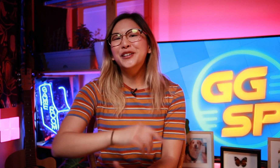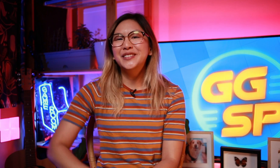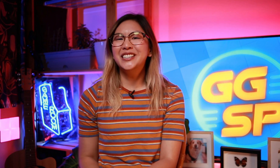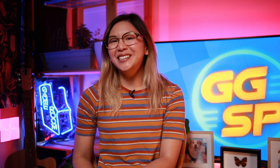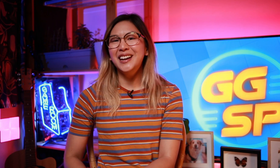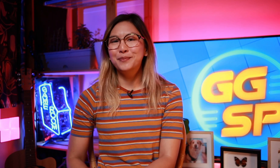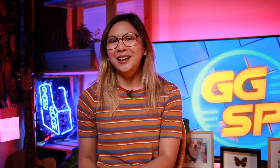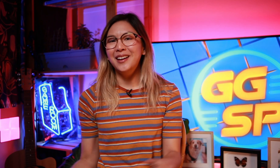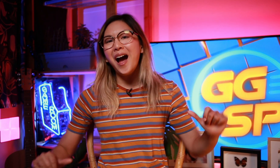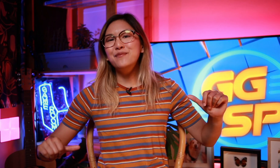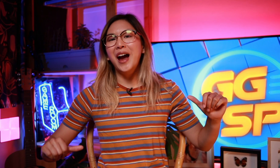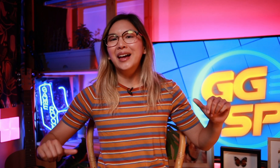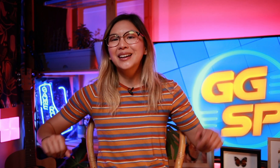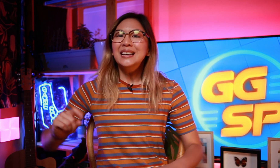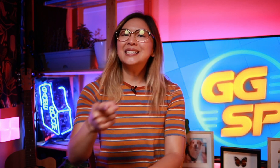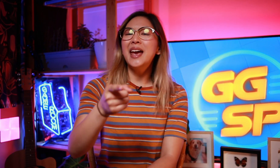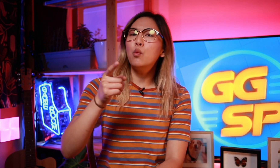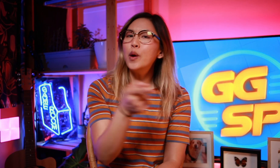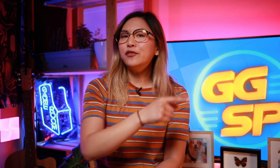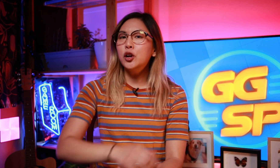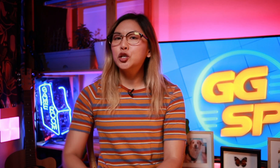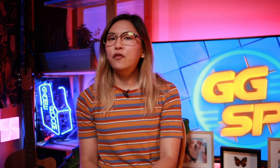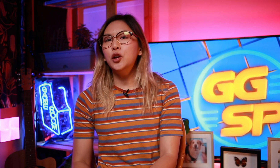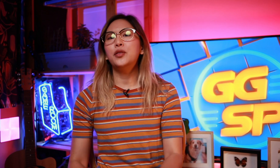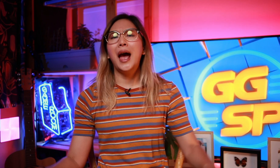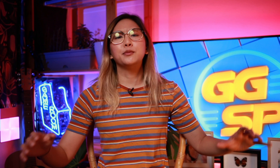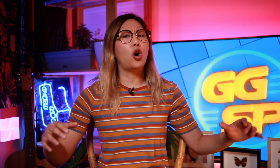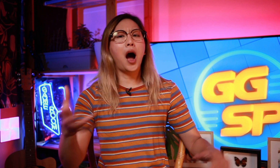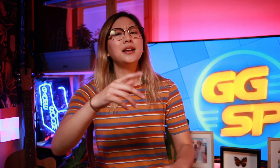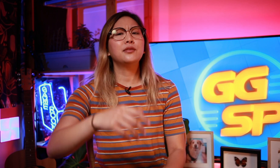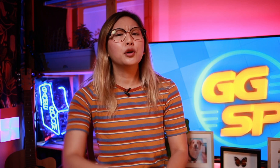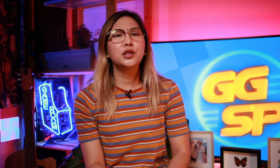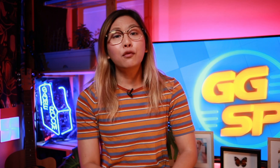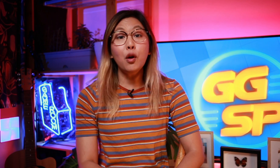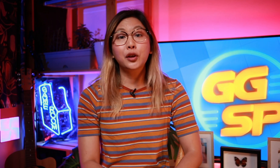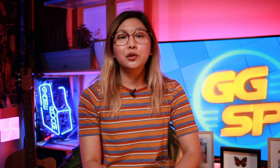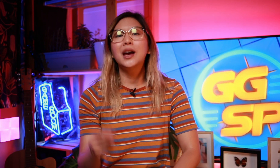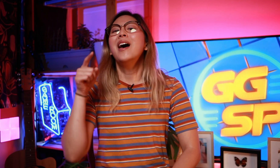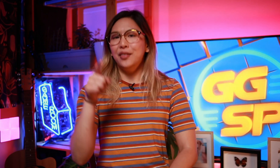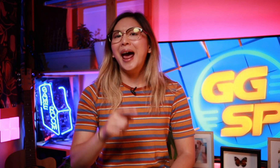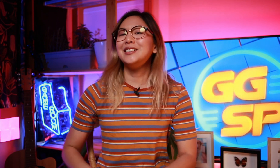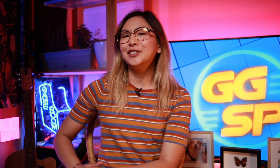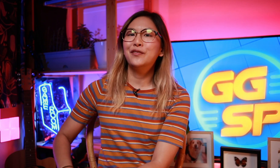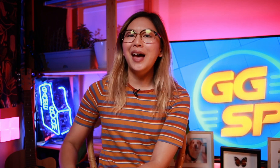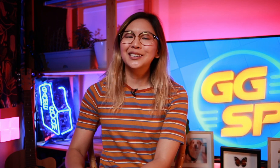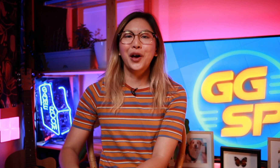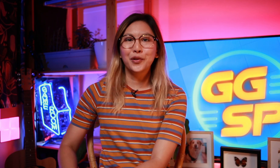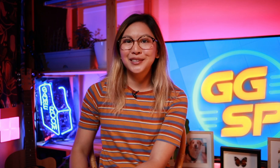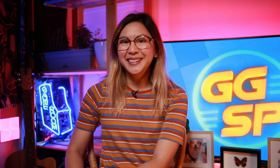Hello and welcome to GGSP. I'm Rad. Today we've got a show for you that has more highs and lows than a rollercoaster that has lots of highs and lows.